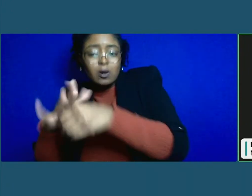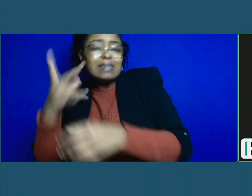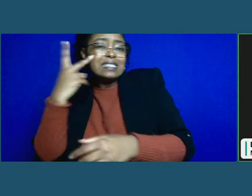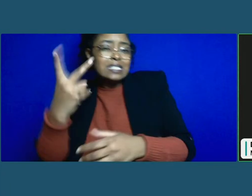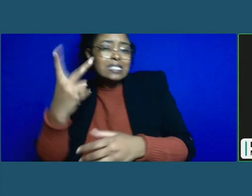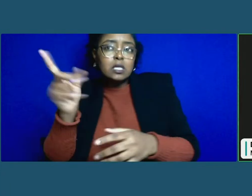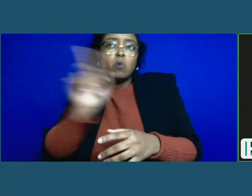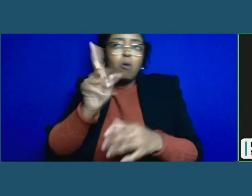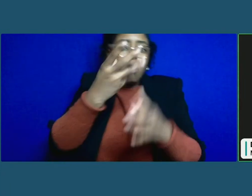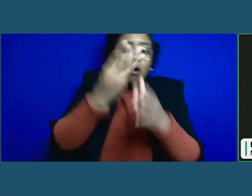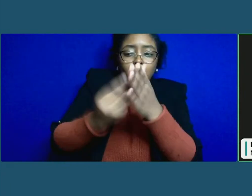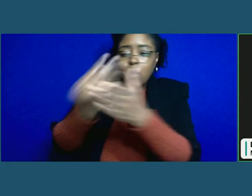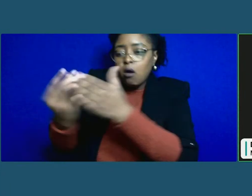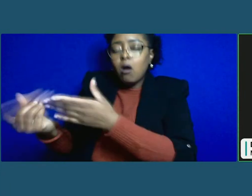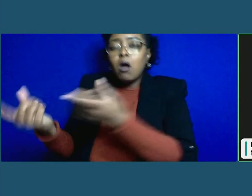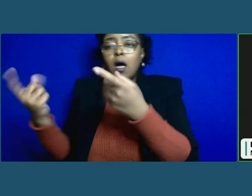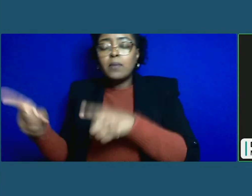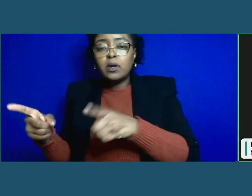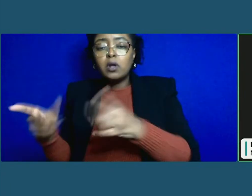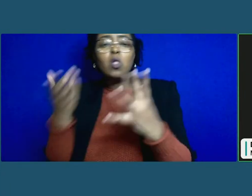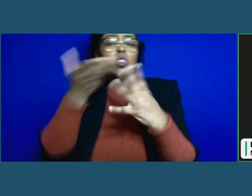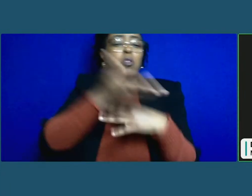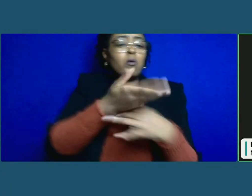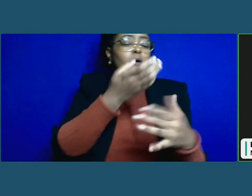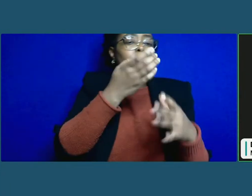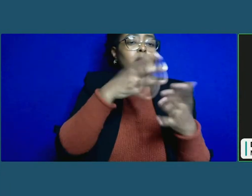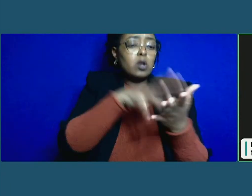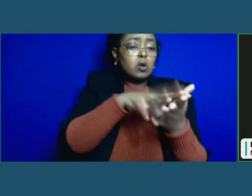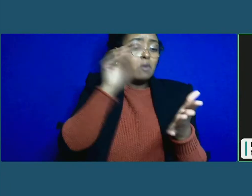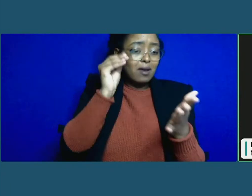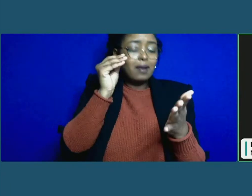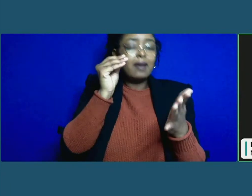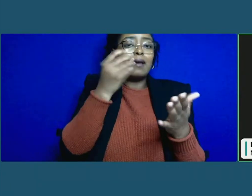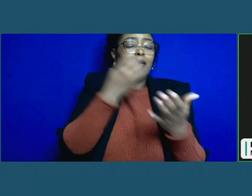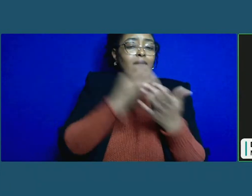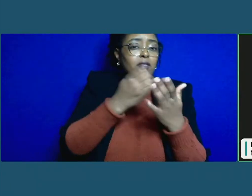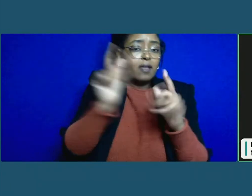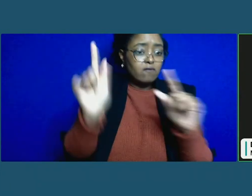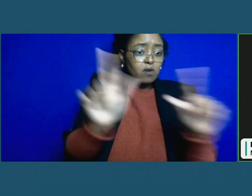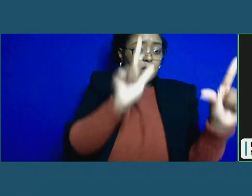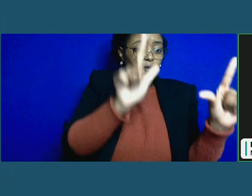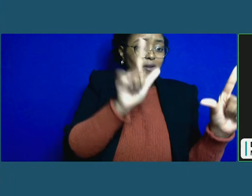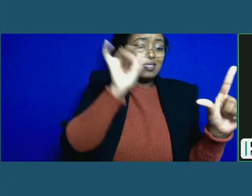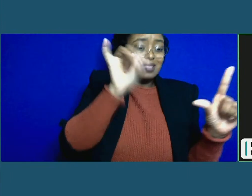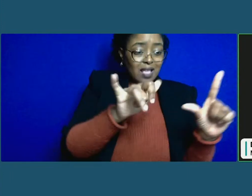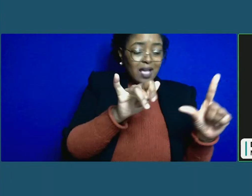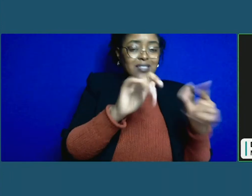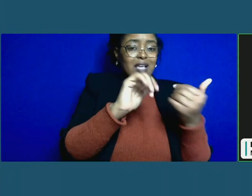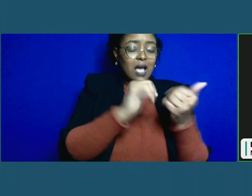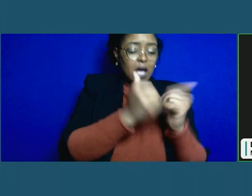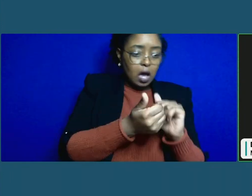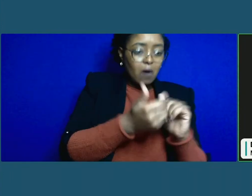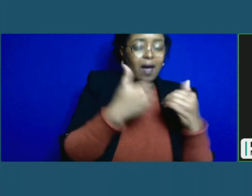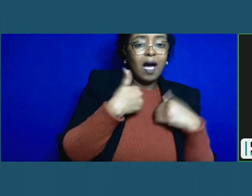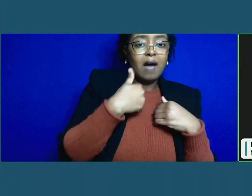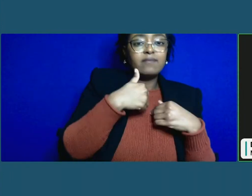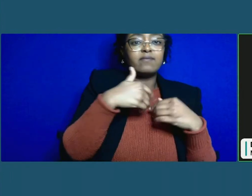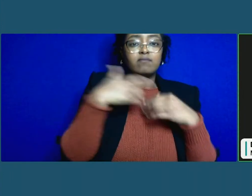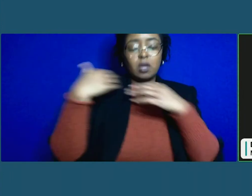school and a district us seeing exactly where those gaps are, and it's throughout evidence of